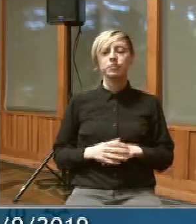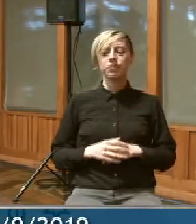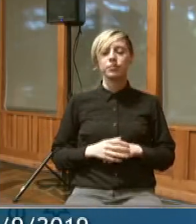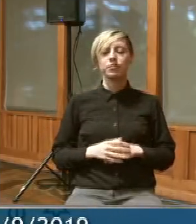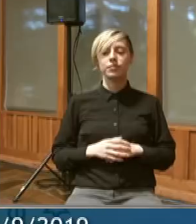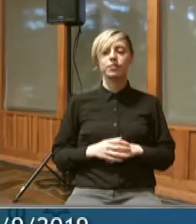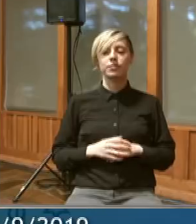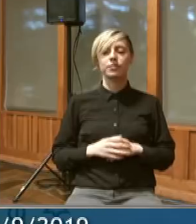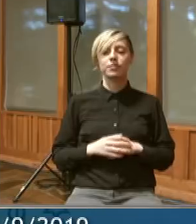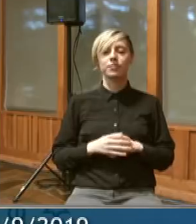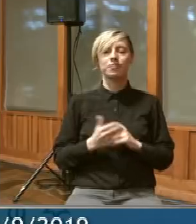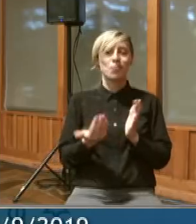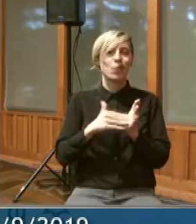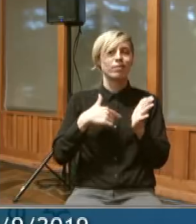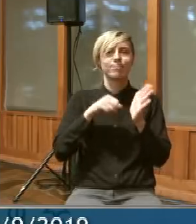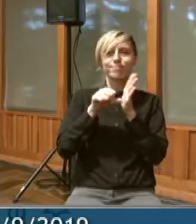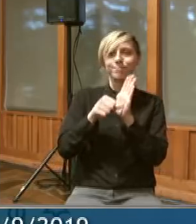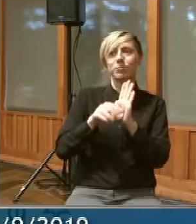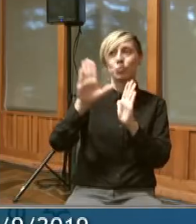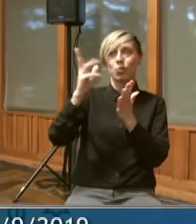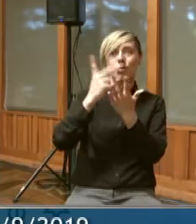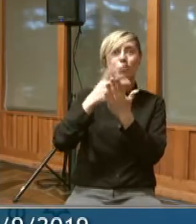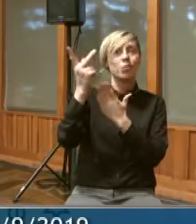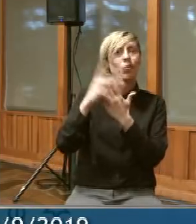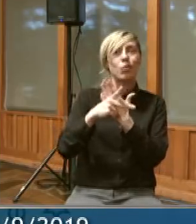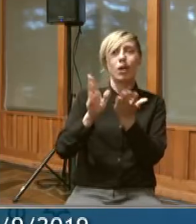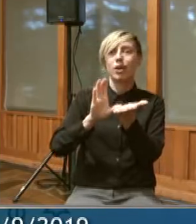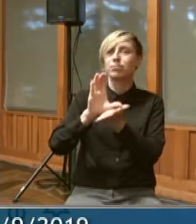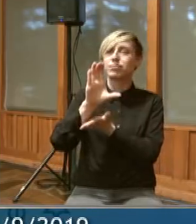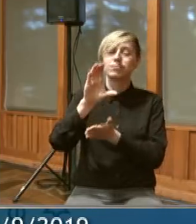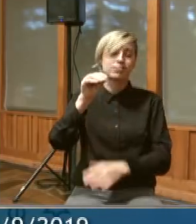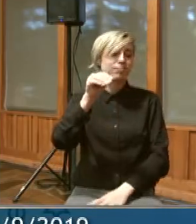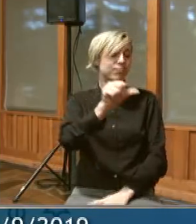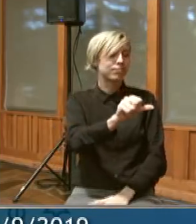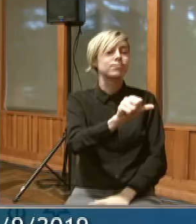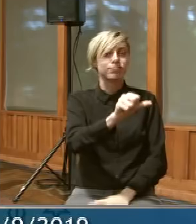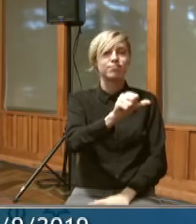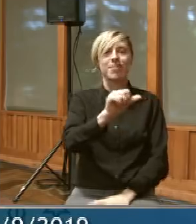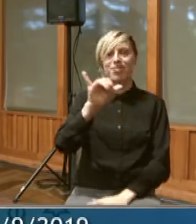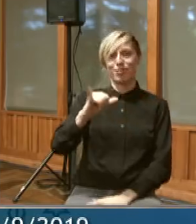JOBS. I REALLY AGAIN THE FACT THAT